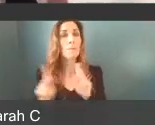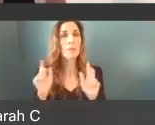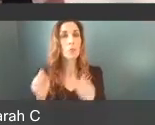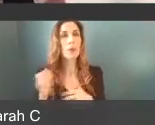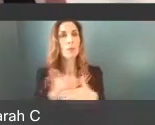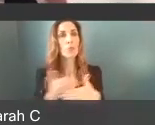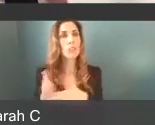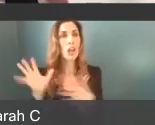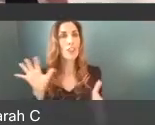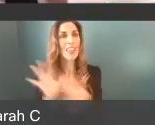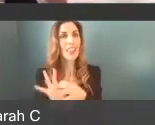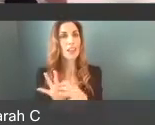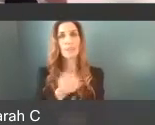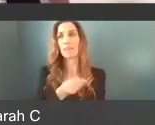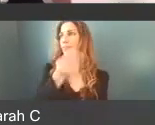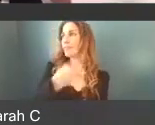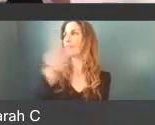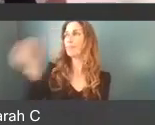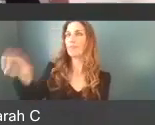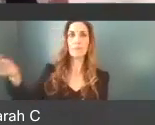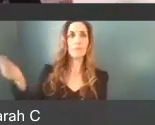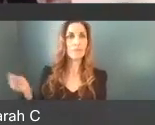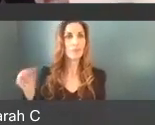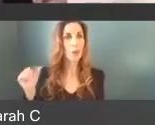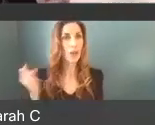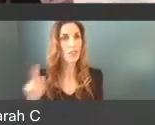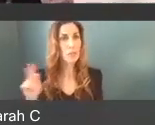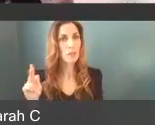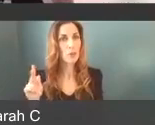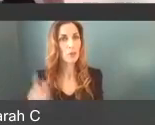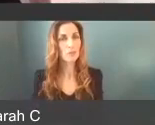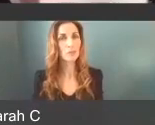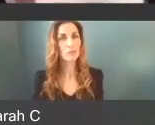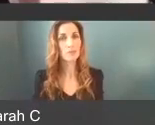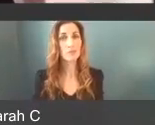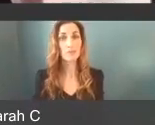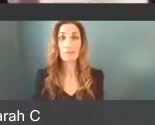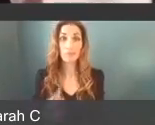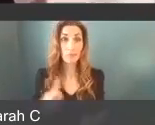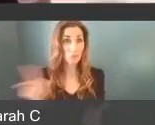from it and people whose, it wasn't quite their turn yet were able to make appointments.